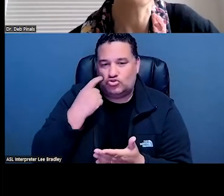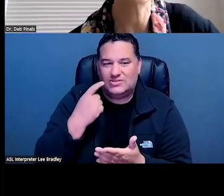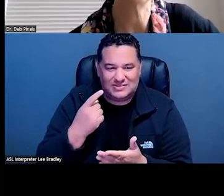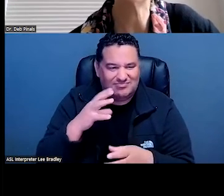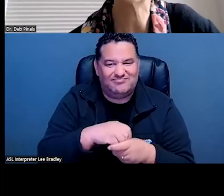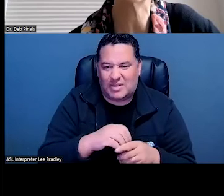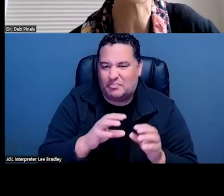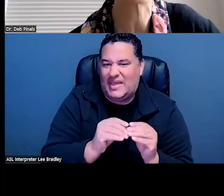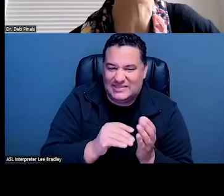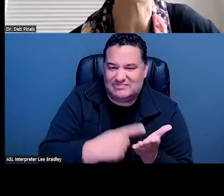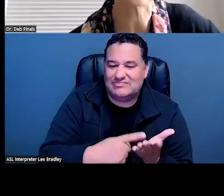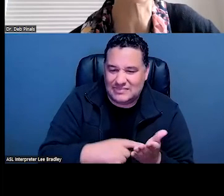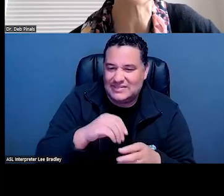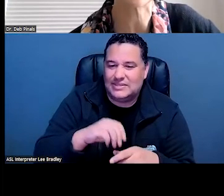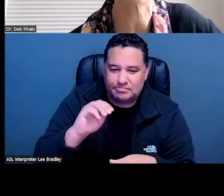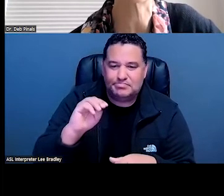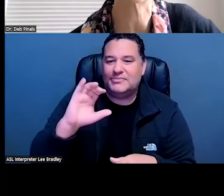TRANSPORTATION FOR CLIENTS NEEDING CRISIS SERVICES REALLY HELPFUL,